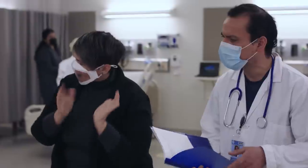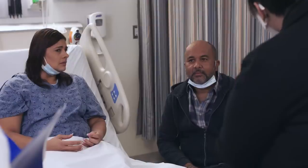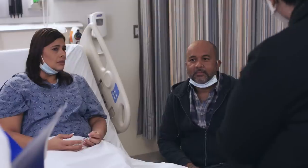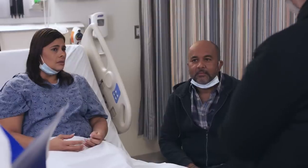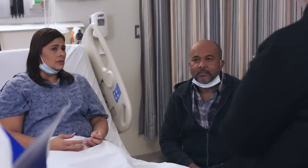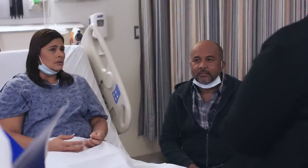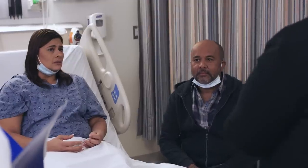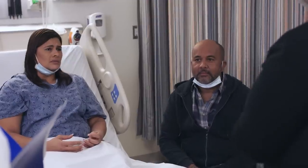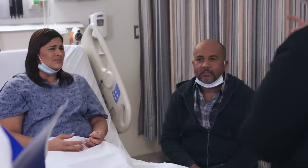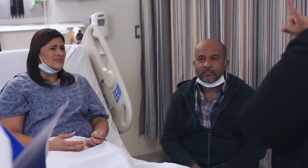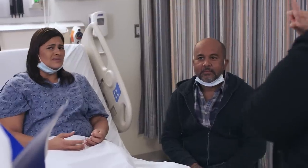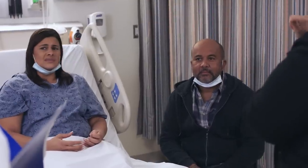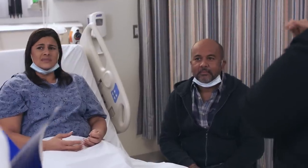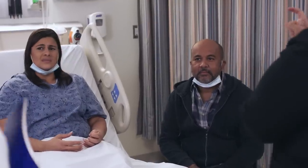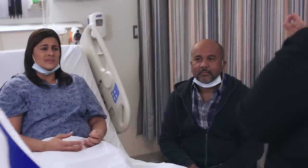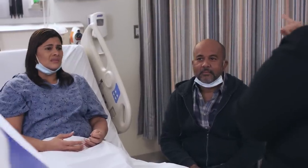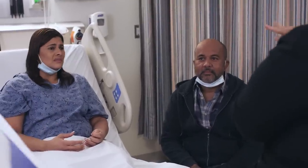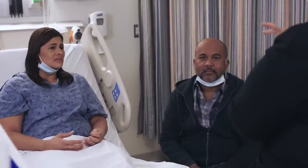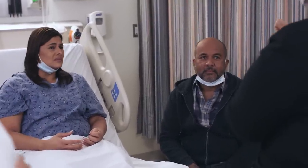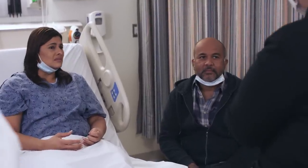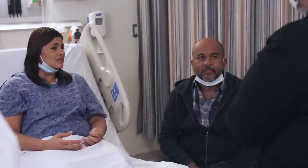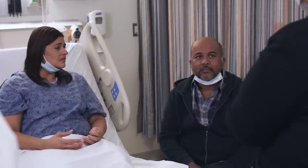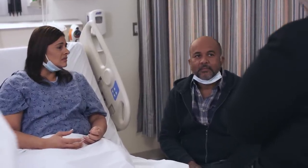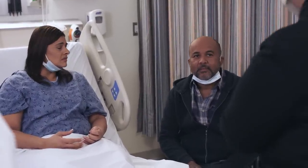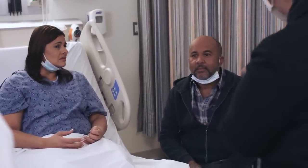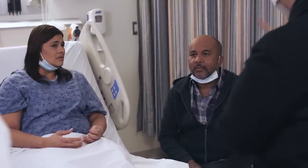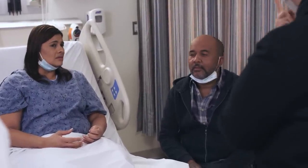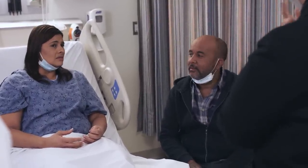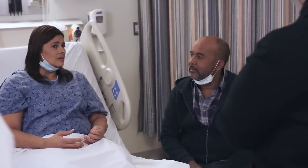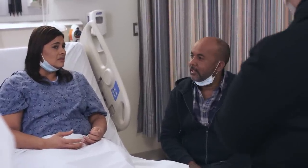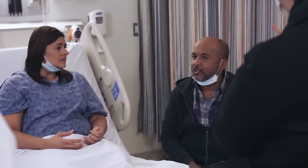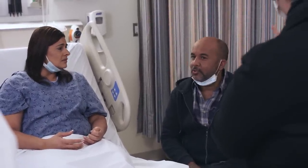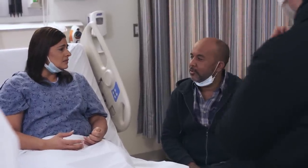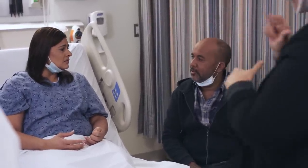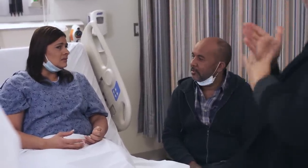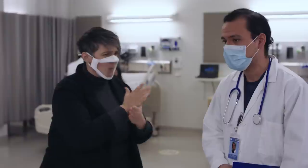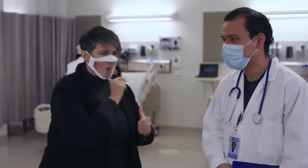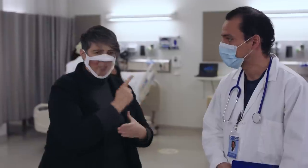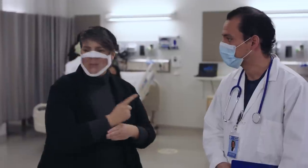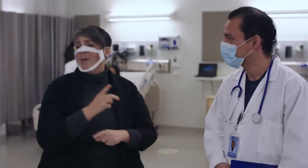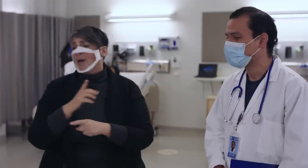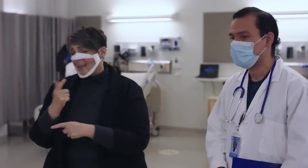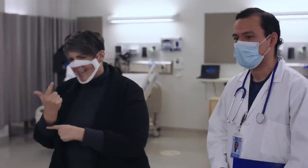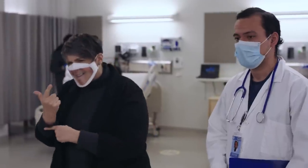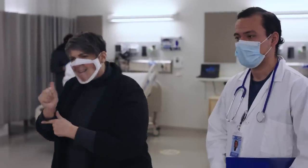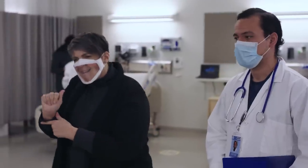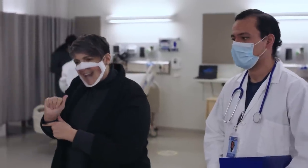She was supposed to drink a gallon of laxative and not eat anything after midnight. Uhh…not sure…